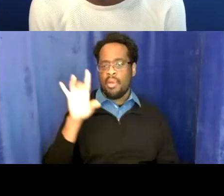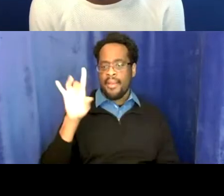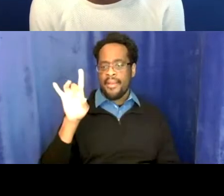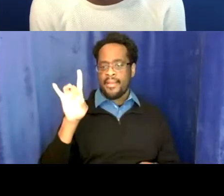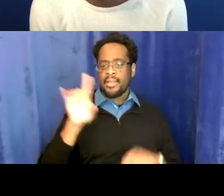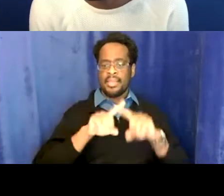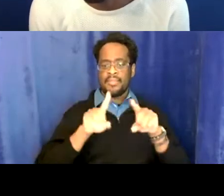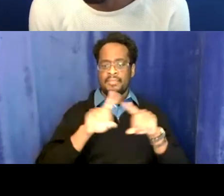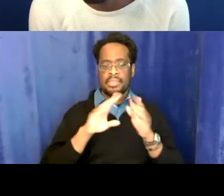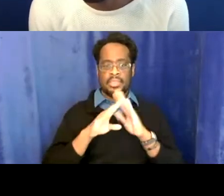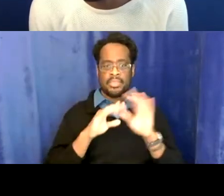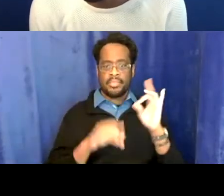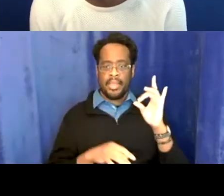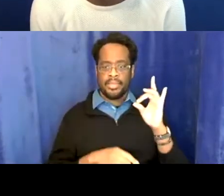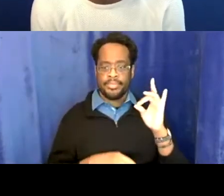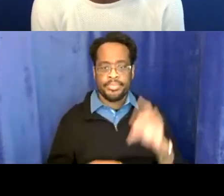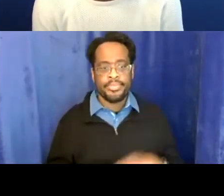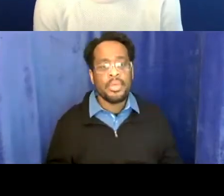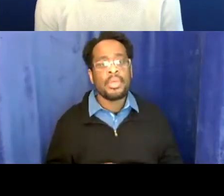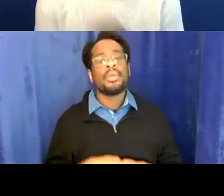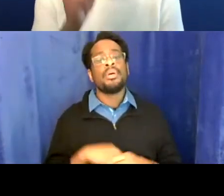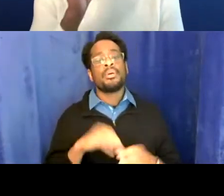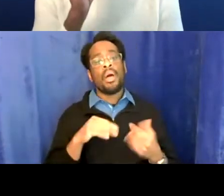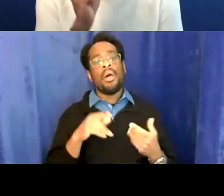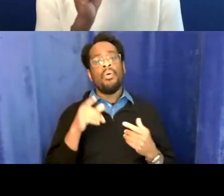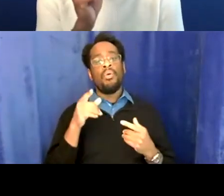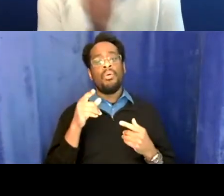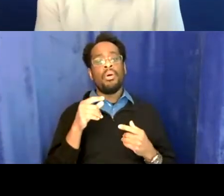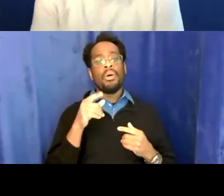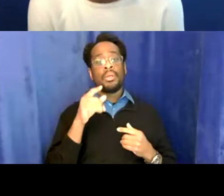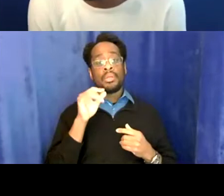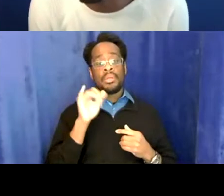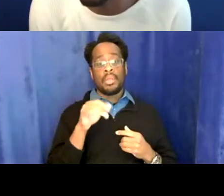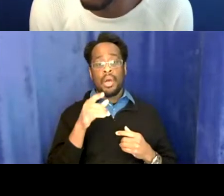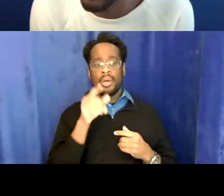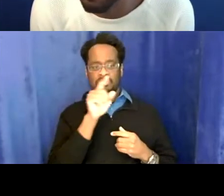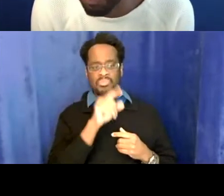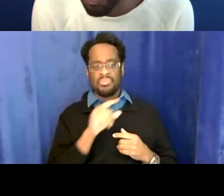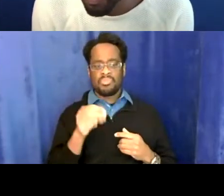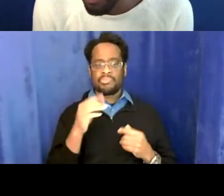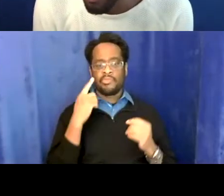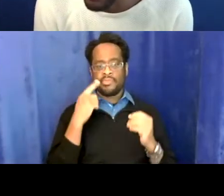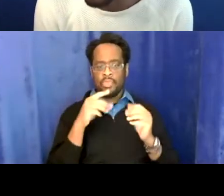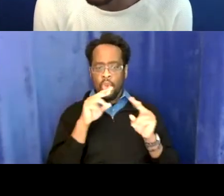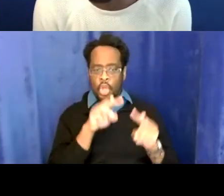and which really focused on eight different cities excuse me eight different cities. And here you can